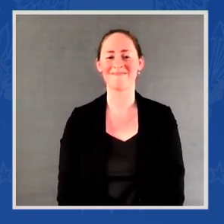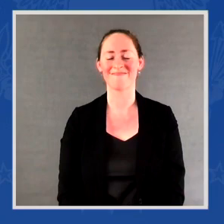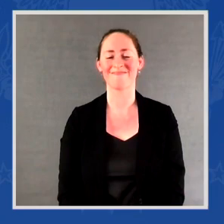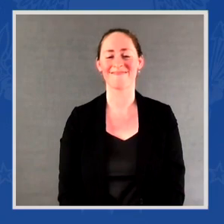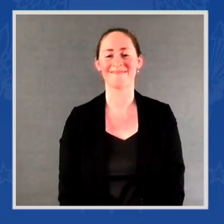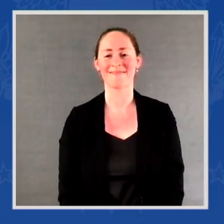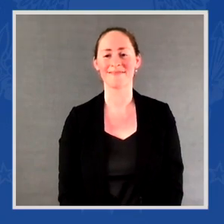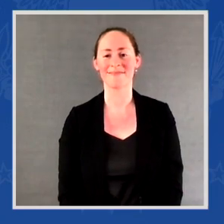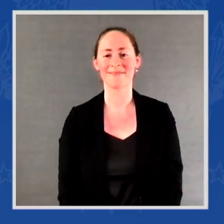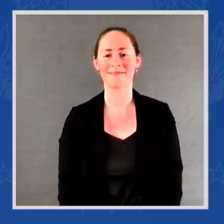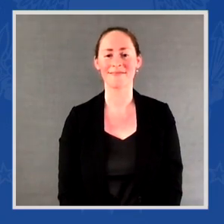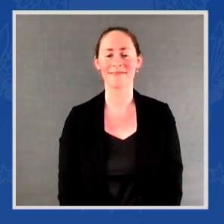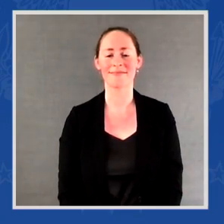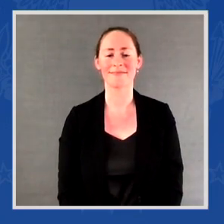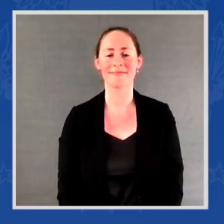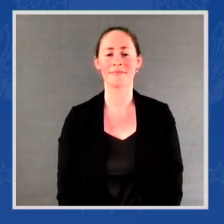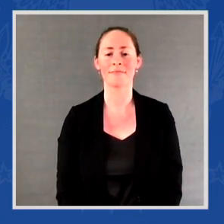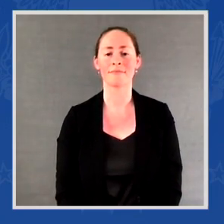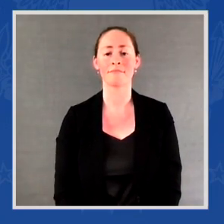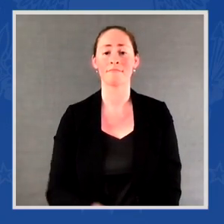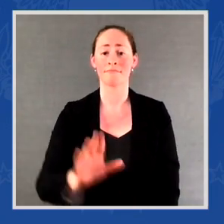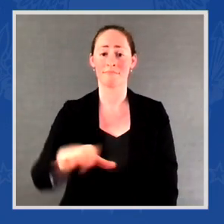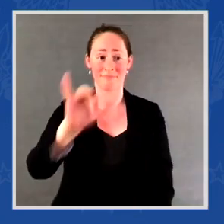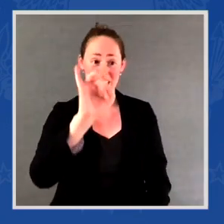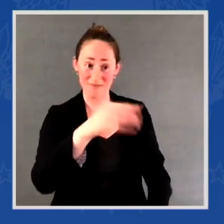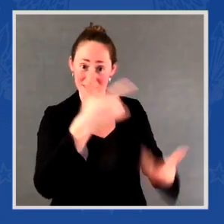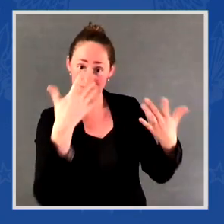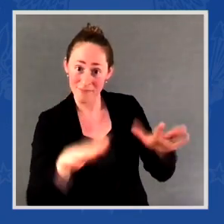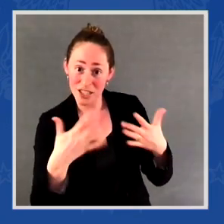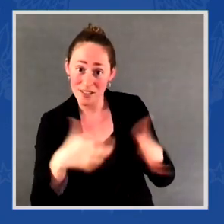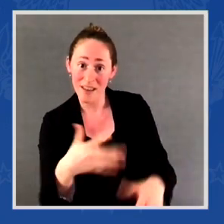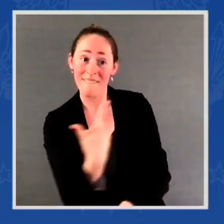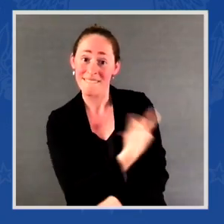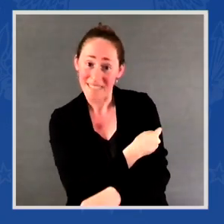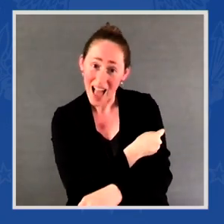If you're already vaccinated, make sure your family and friends are vaccinated.